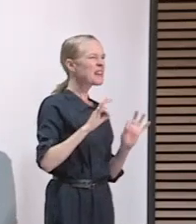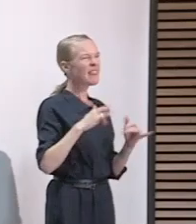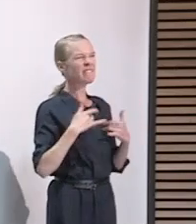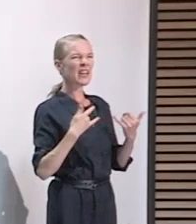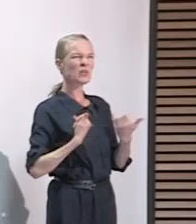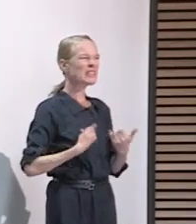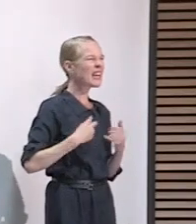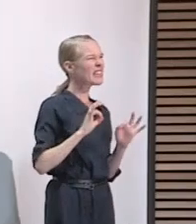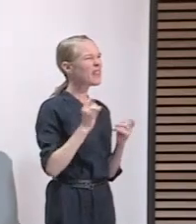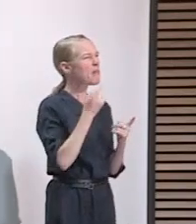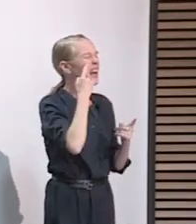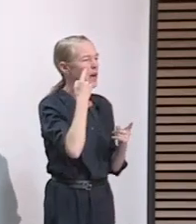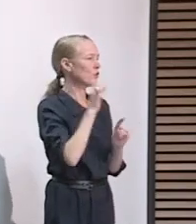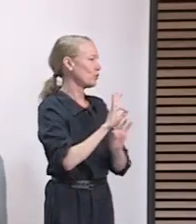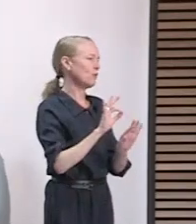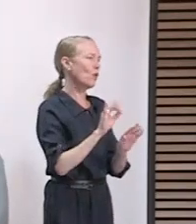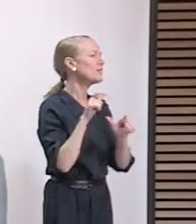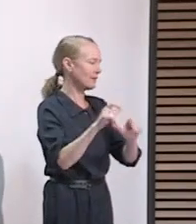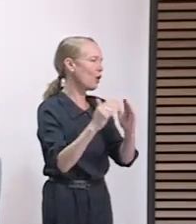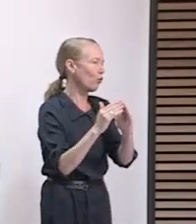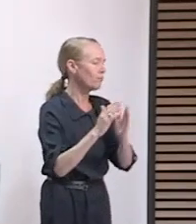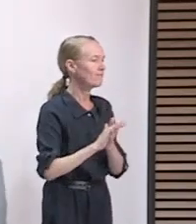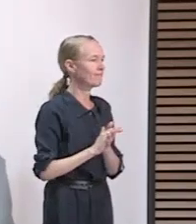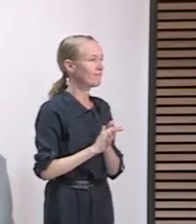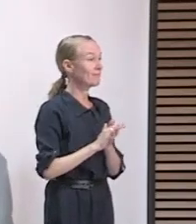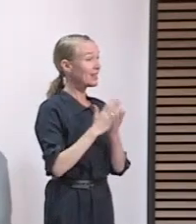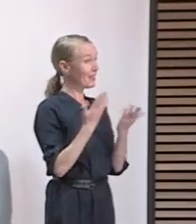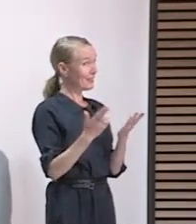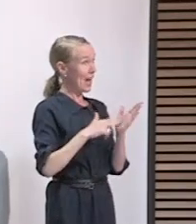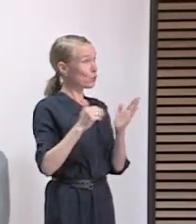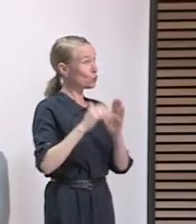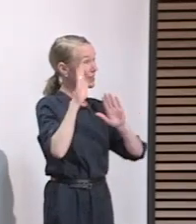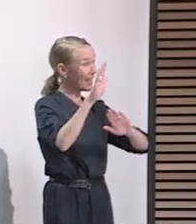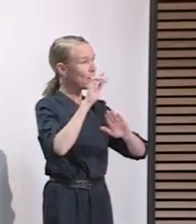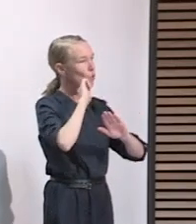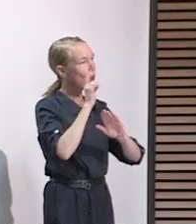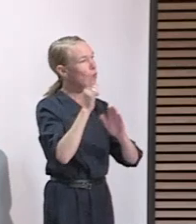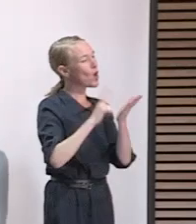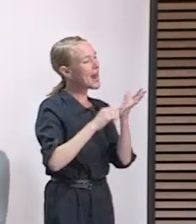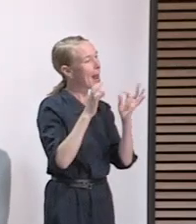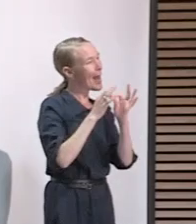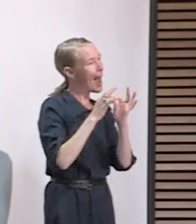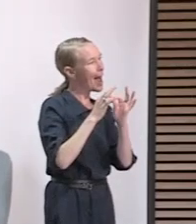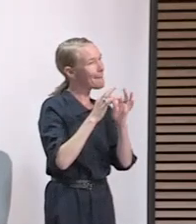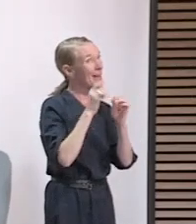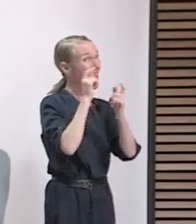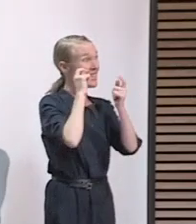are getting through as quickly as possible. We're managing testing capacity across the